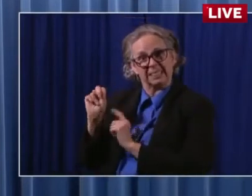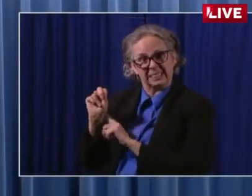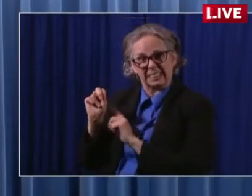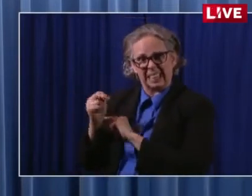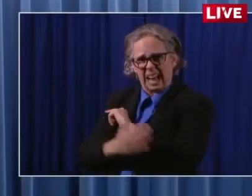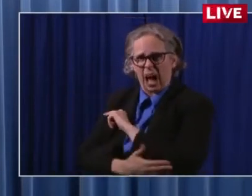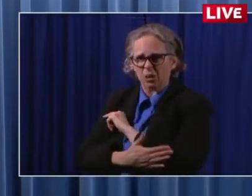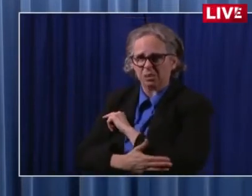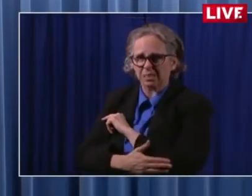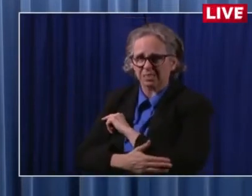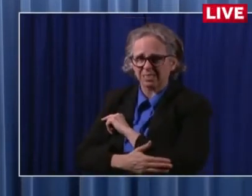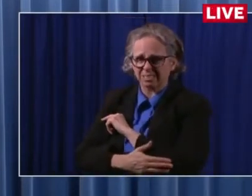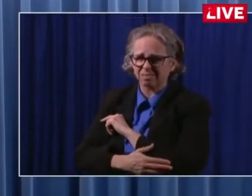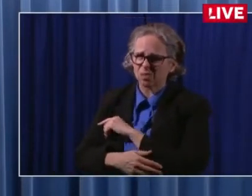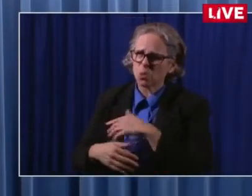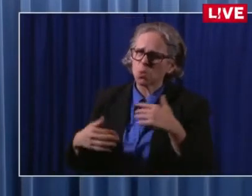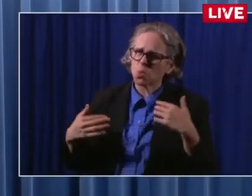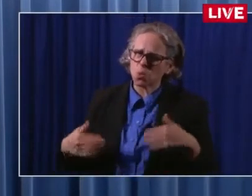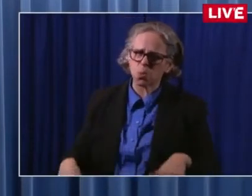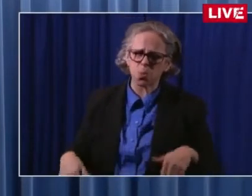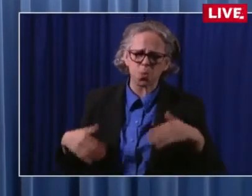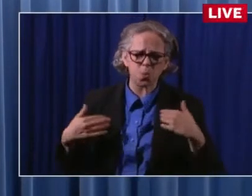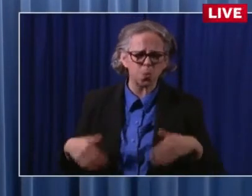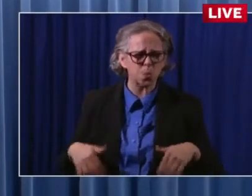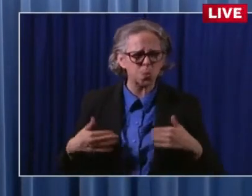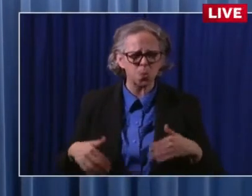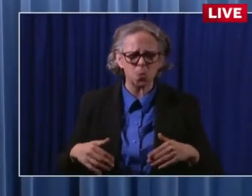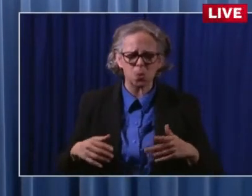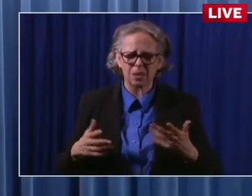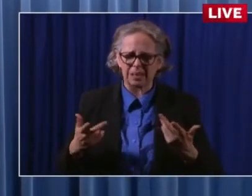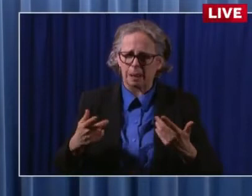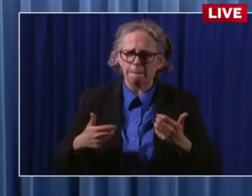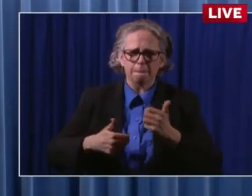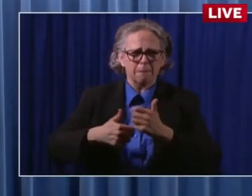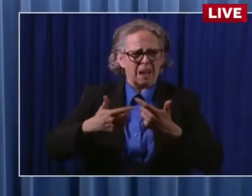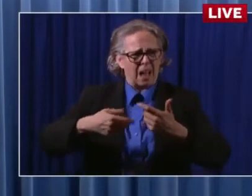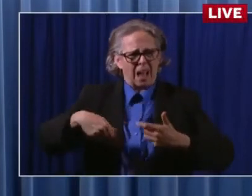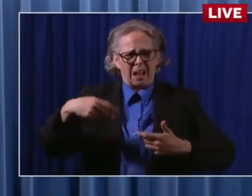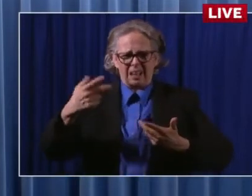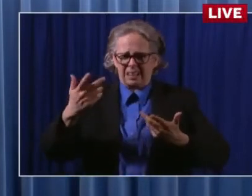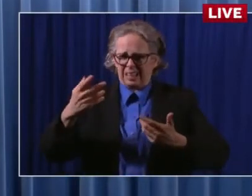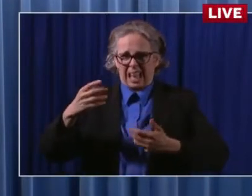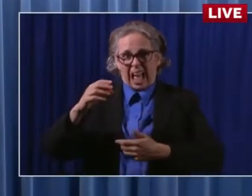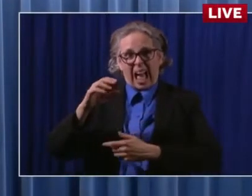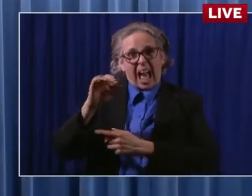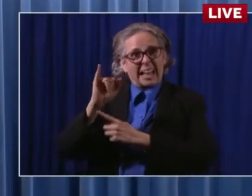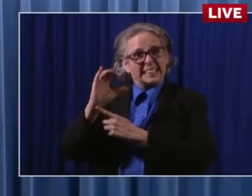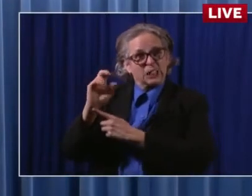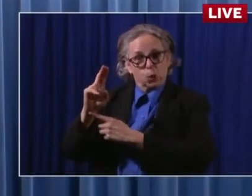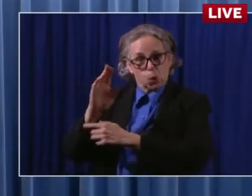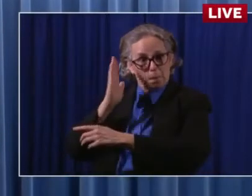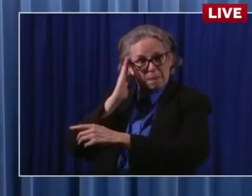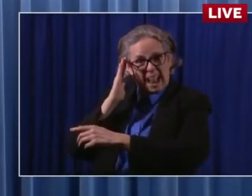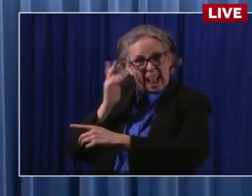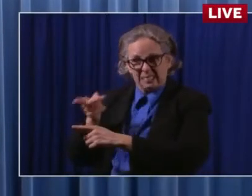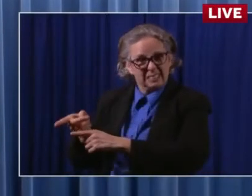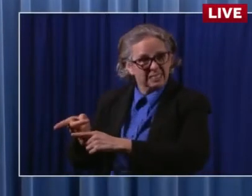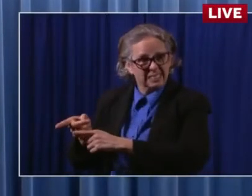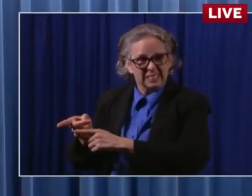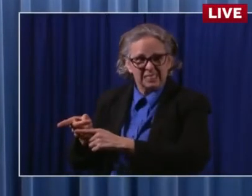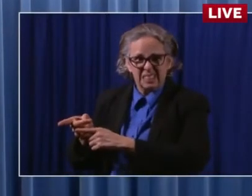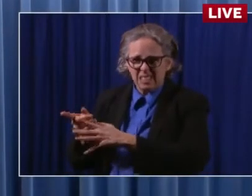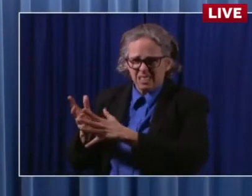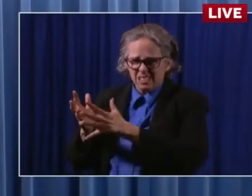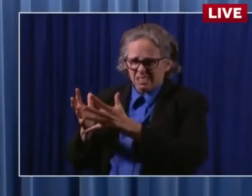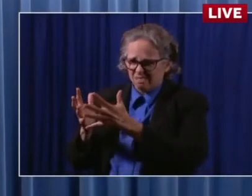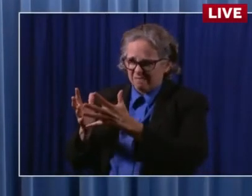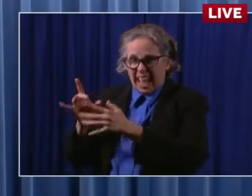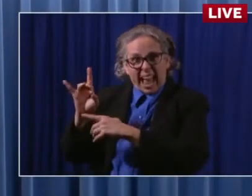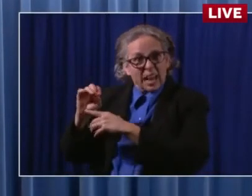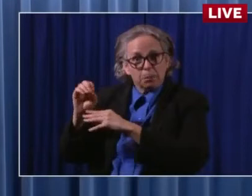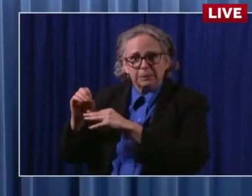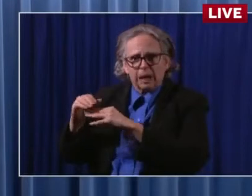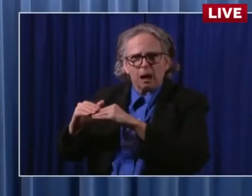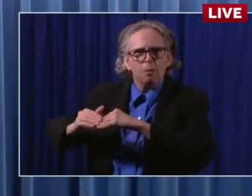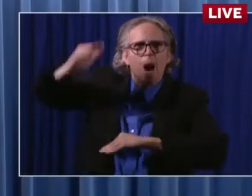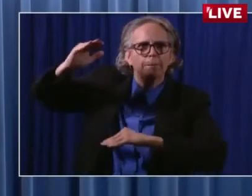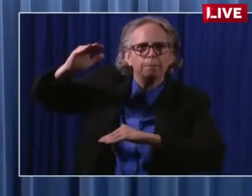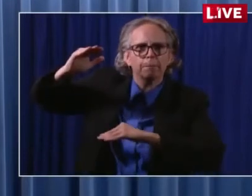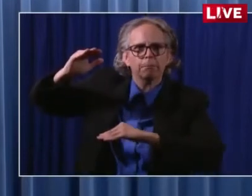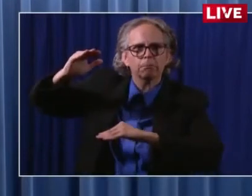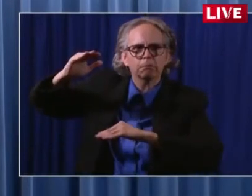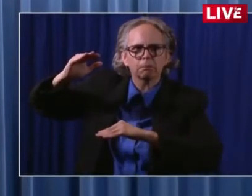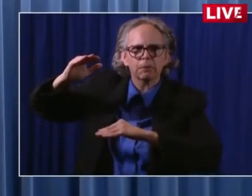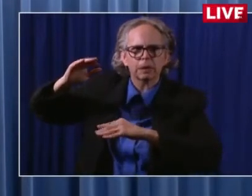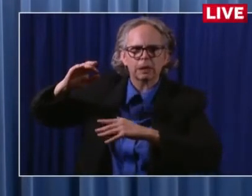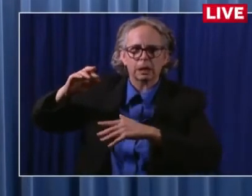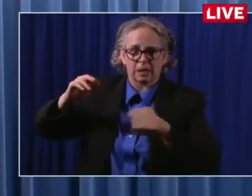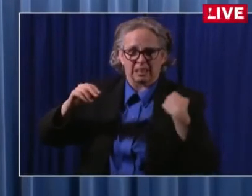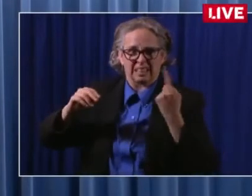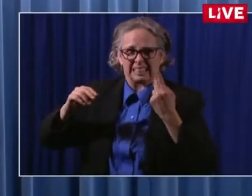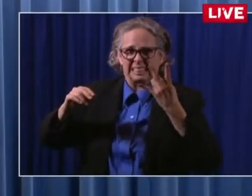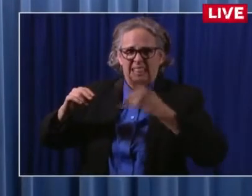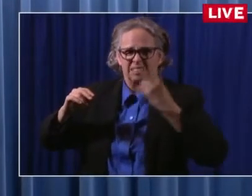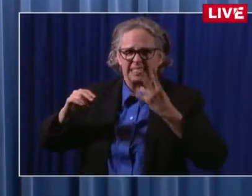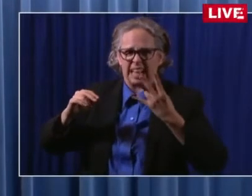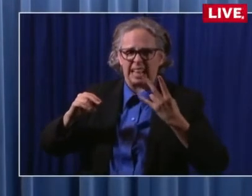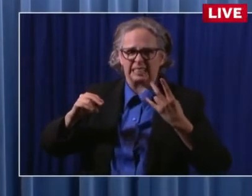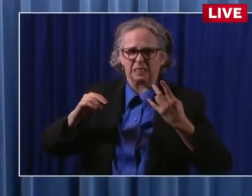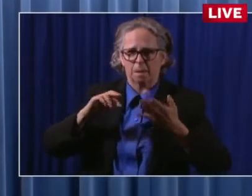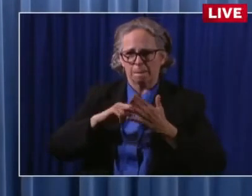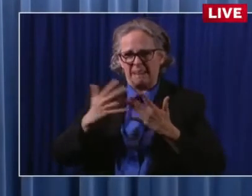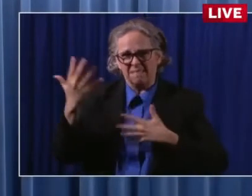HAMILTON COUNTY ALSO HIT A NEW THRESHOLD FOR THE OVERALL UTILIZATION RATE FOR REGIONAL AND INTENSIVE CARE UNIT BEDS, WHICH EXCEEDED 80% DURING FIVE OF THE LAST SEVEN DAYS.